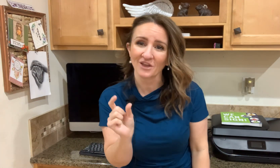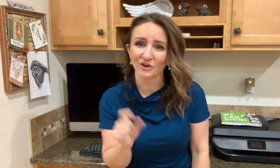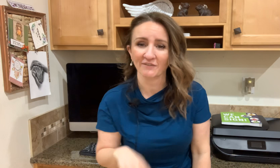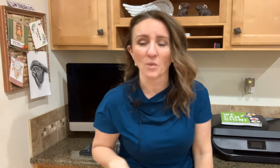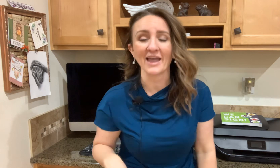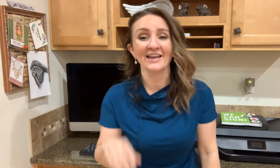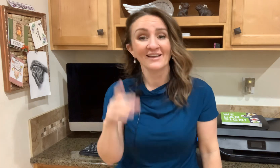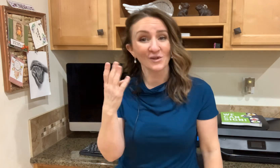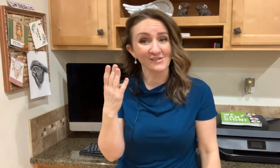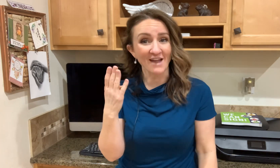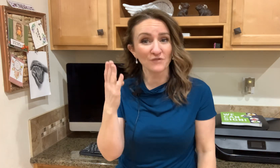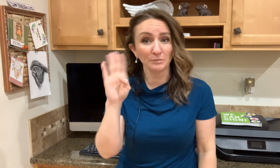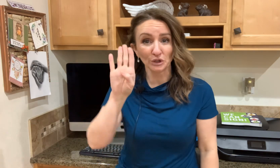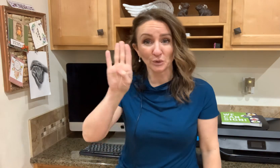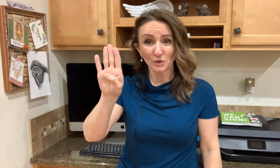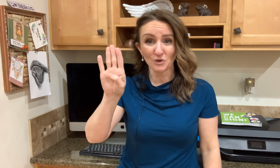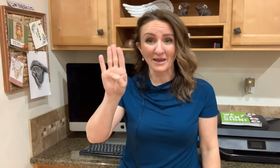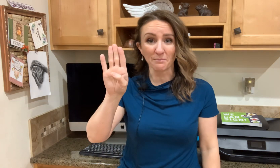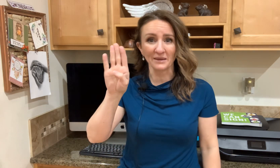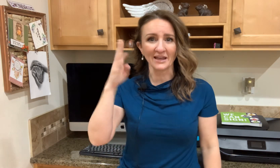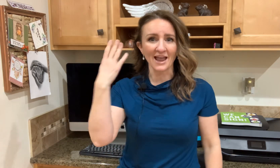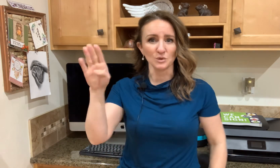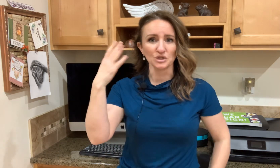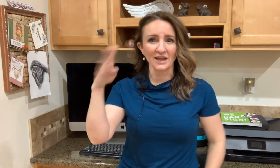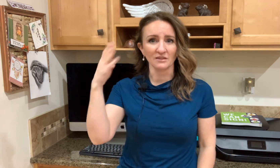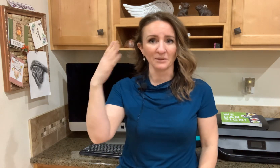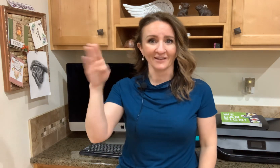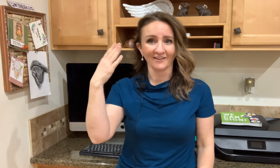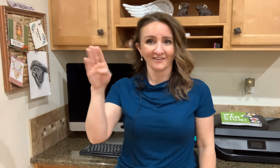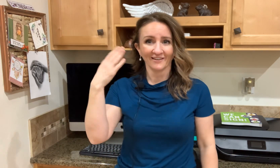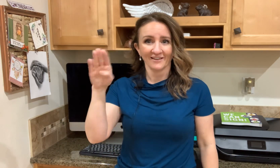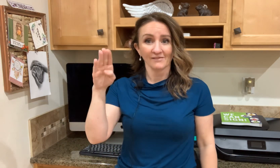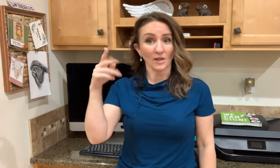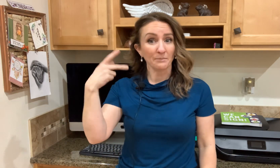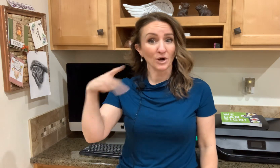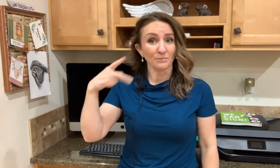giveaway. So the sign for blue you make a B and you shake the B, like purple